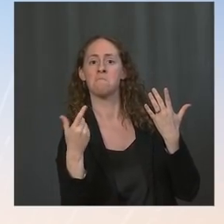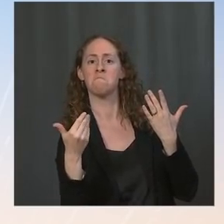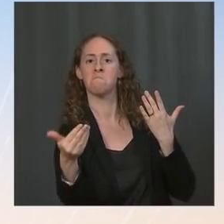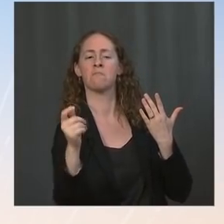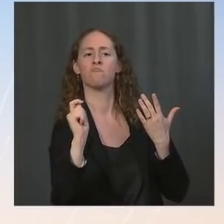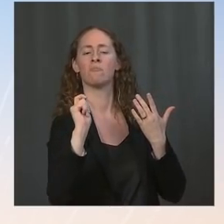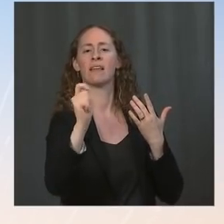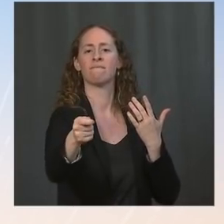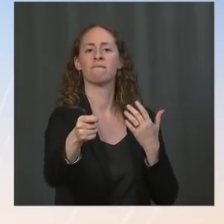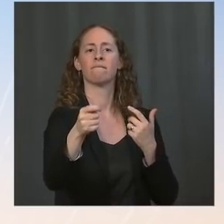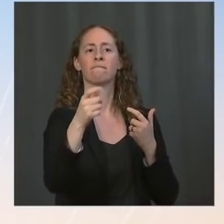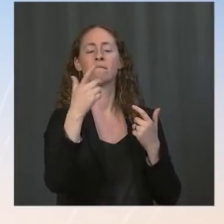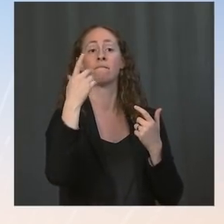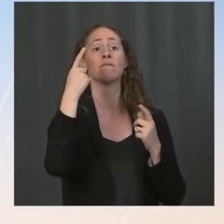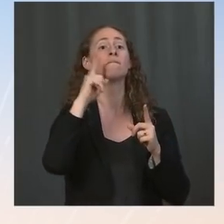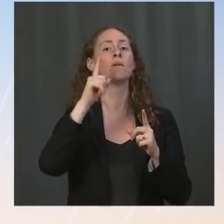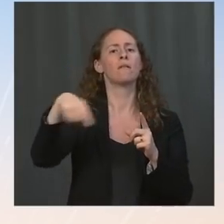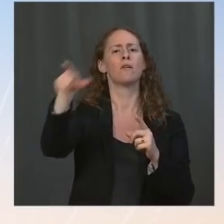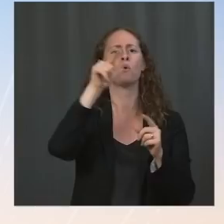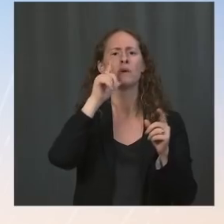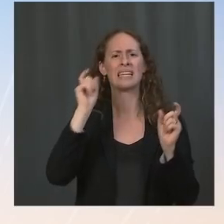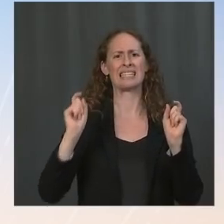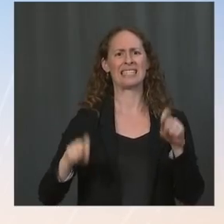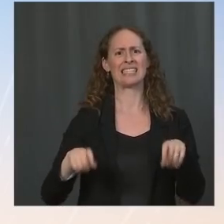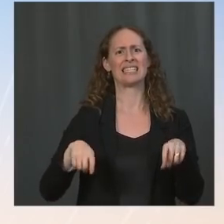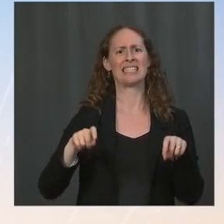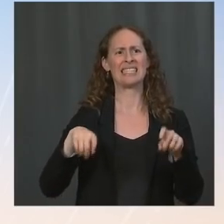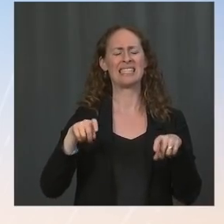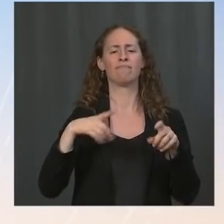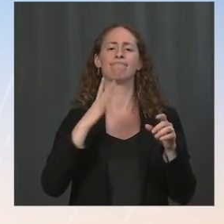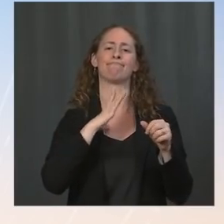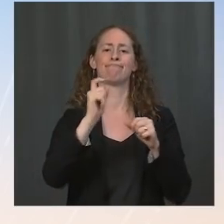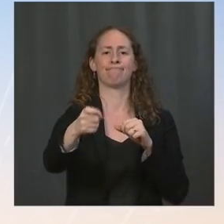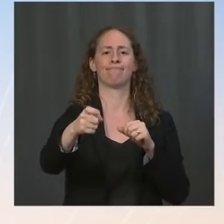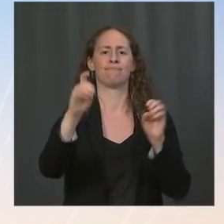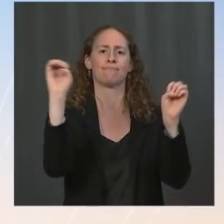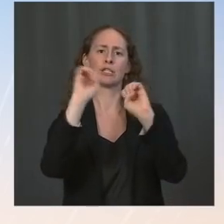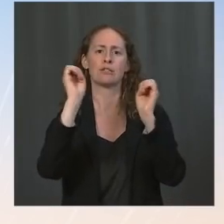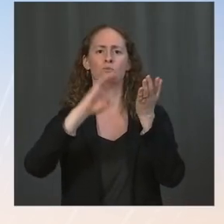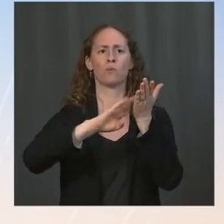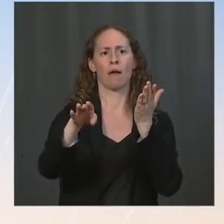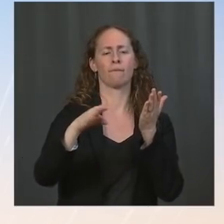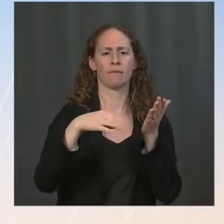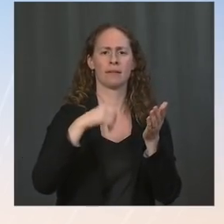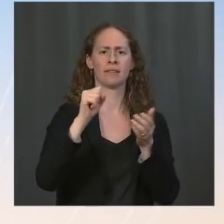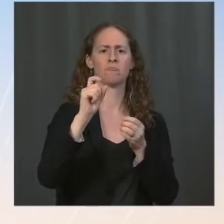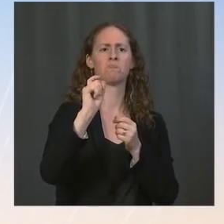of certain fuel standards in affected area. Obviously, if warranted by circumstances, EPA's temporary waivers can help ensure